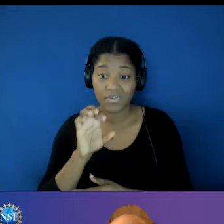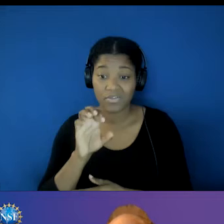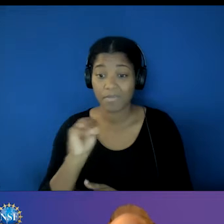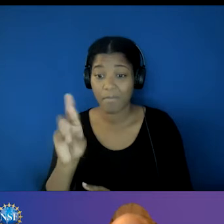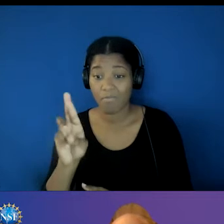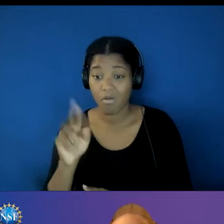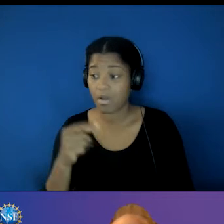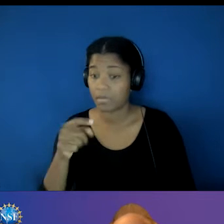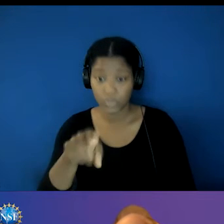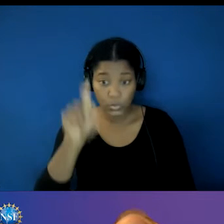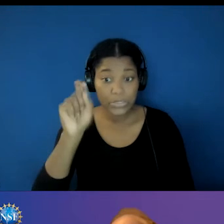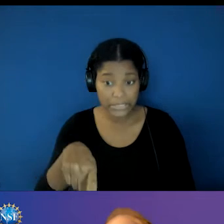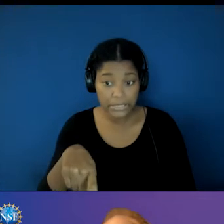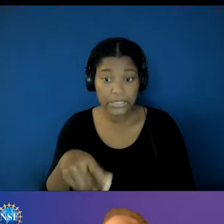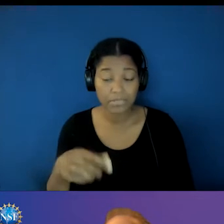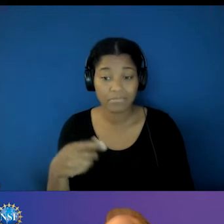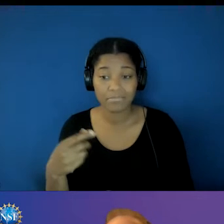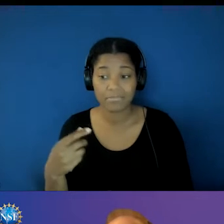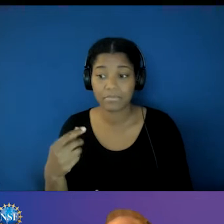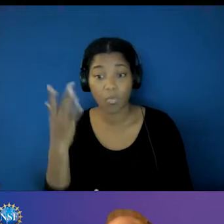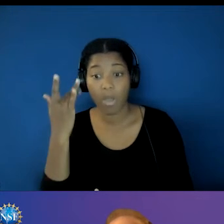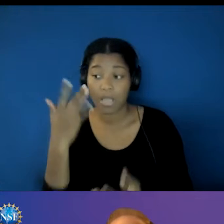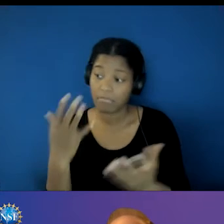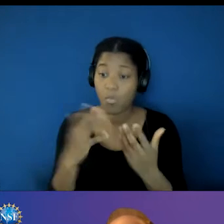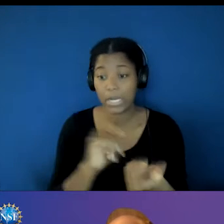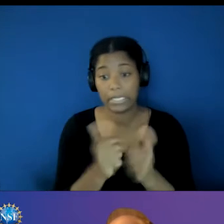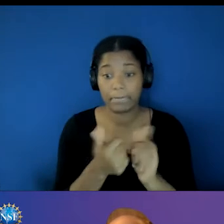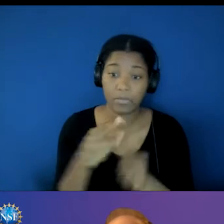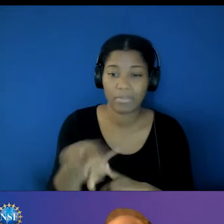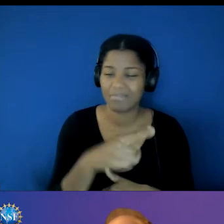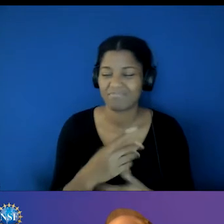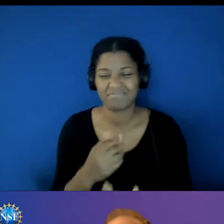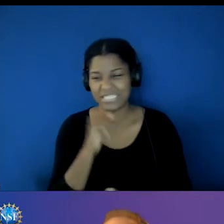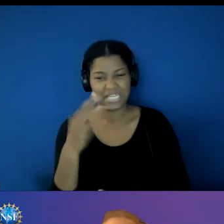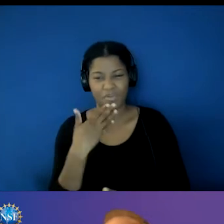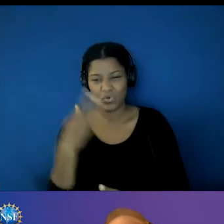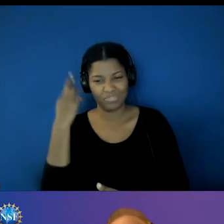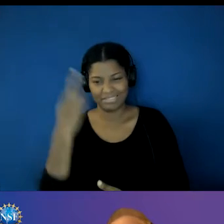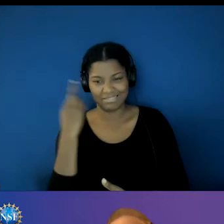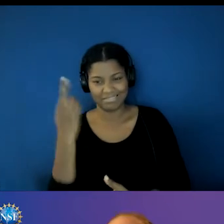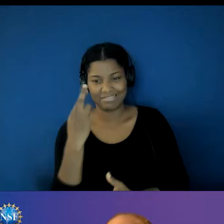just to stay competitive, that's not a very good reason to put it in the proposal, it's kind of lac luster reason.